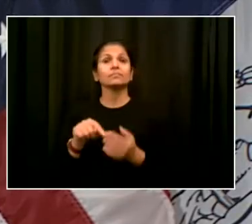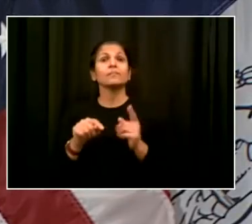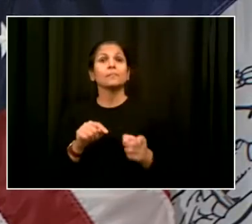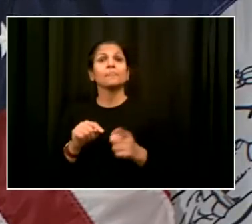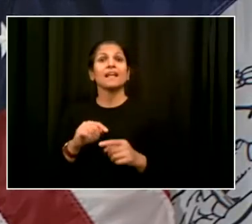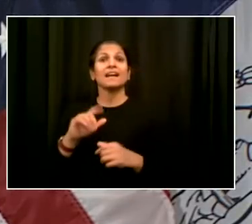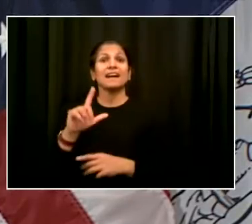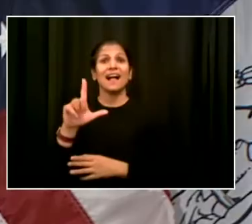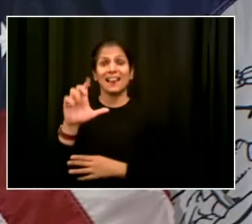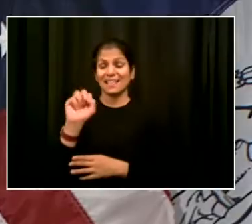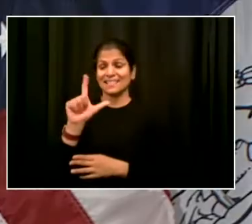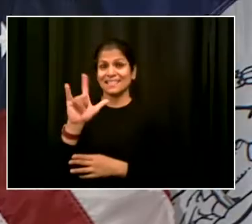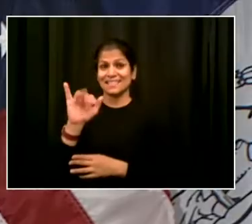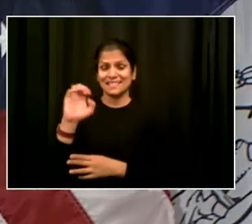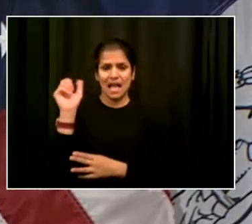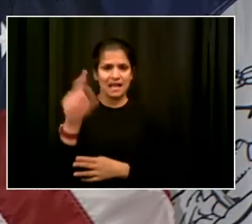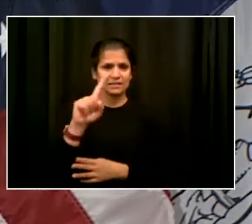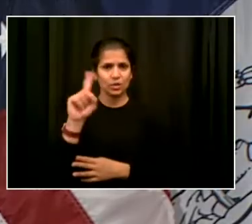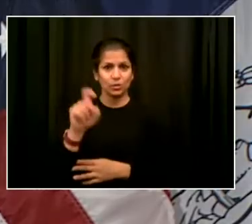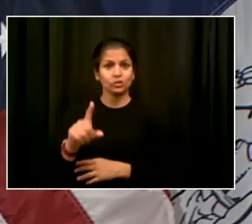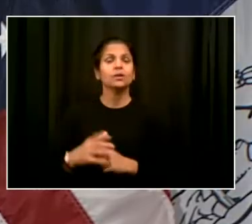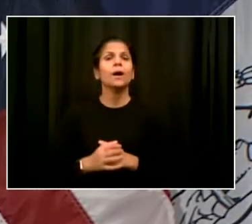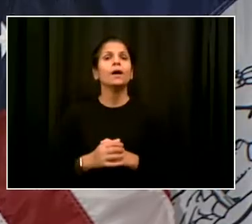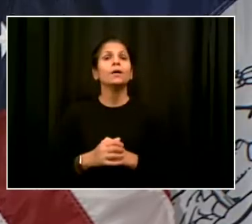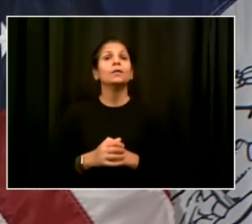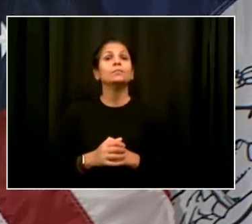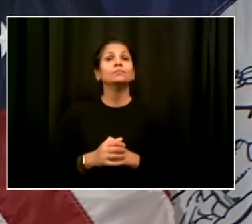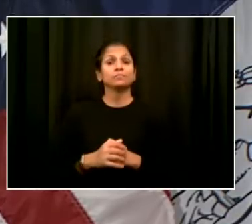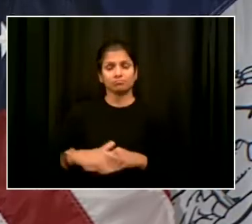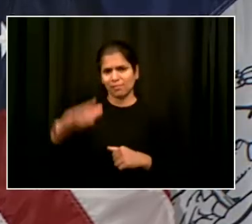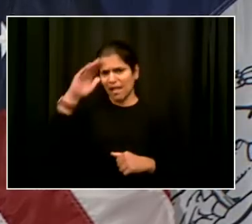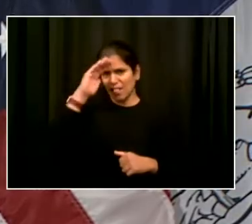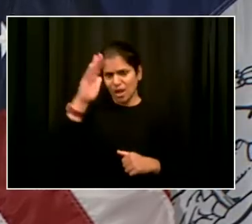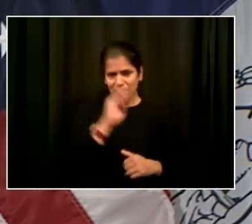SAFE. THE NEXT IS LESLIE FROM THE WALL STREET JOURNAL. [ SPEAKING OTHER LANGUAGE ]